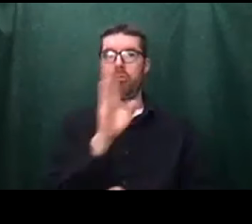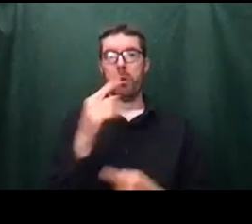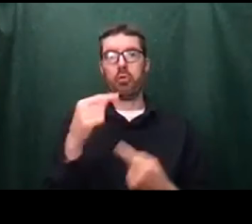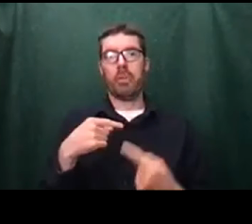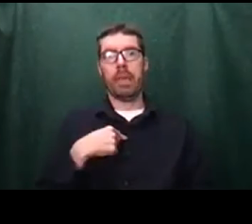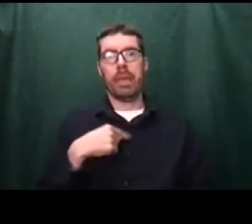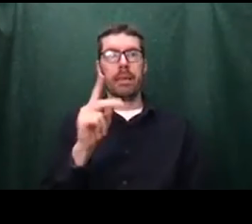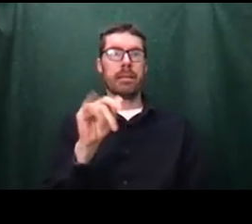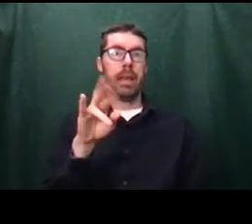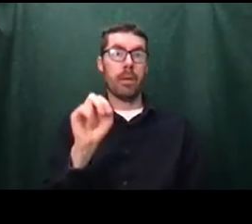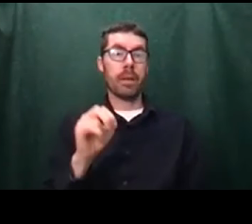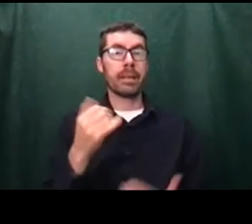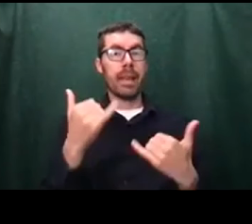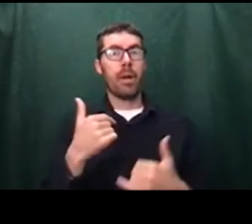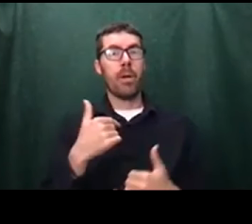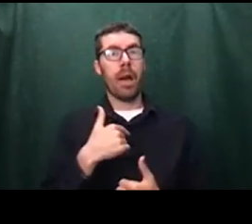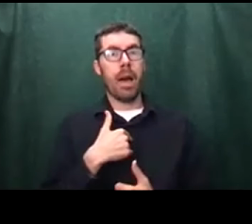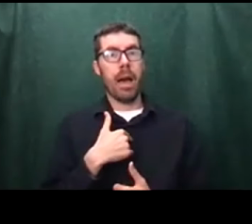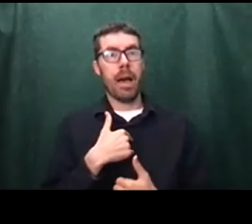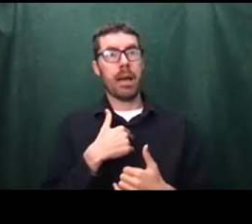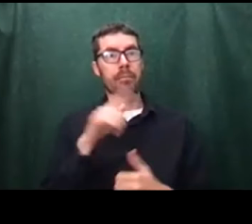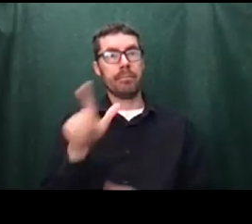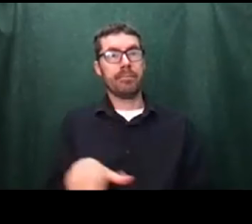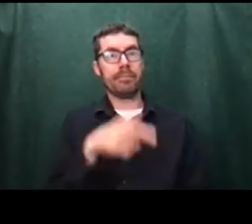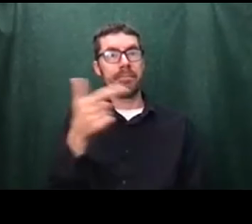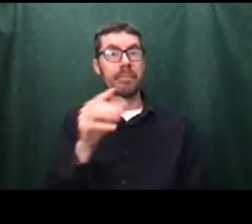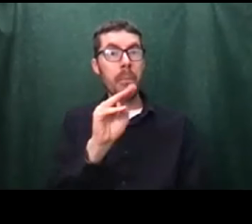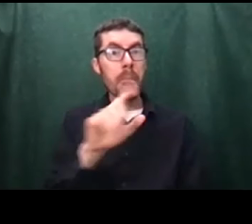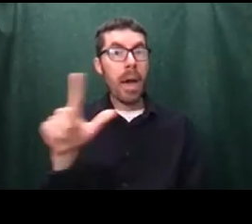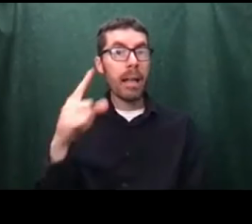I'm going to go ahead and hand it over to Mel to open our day.